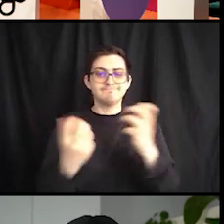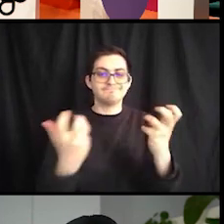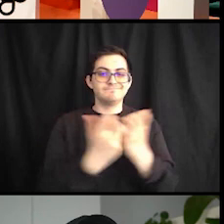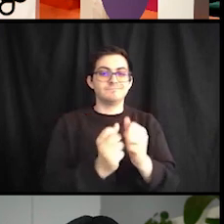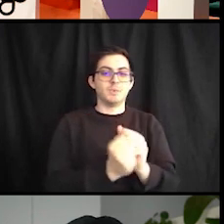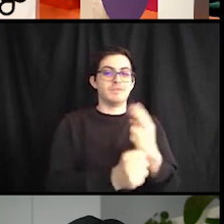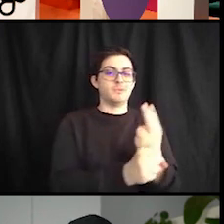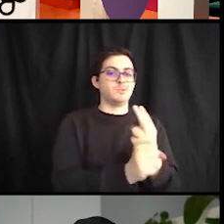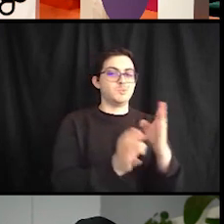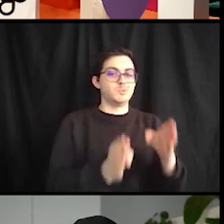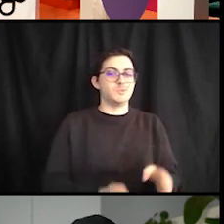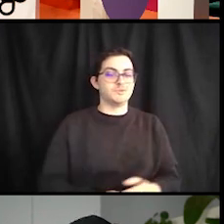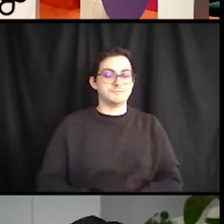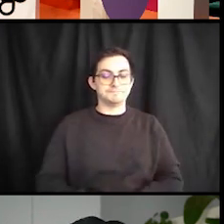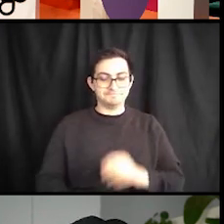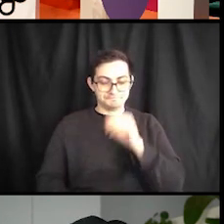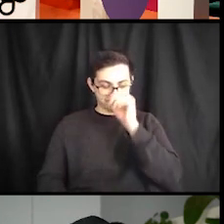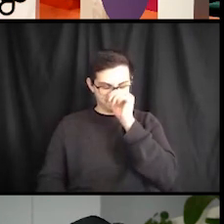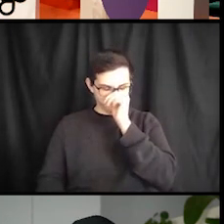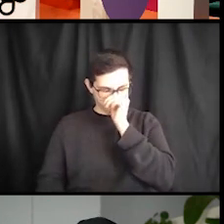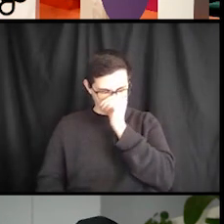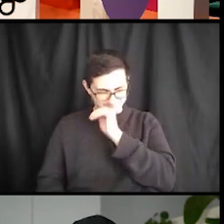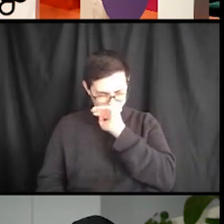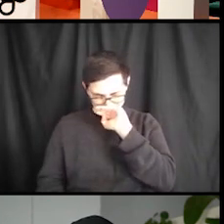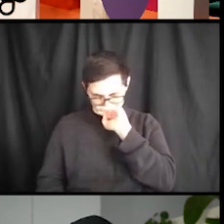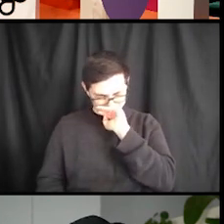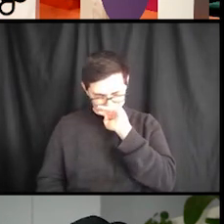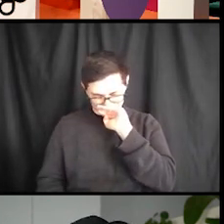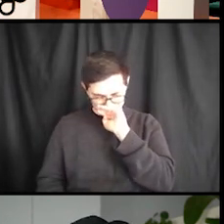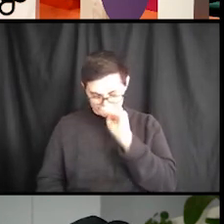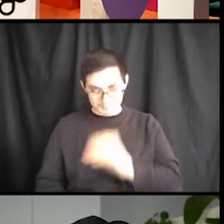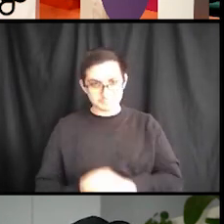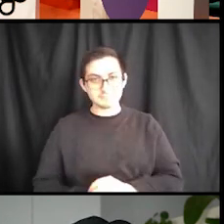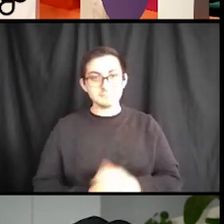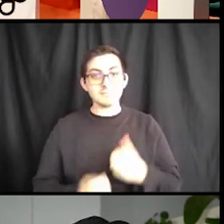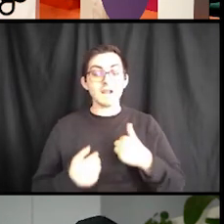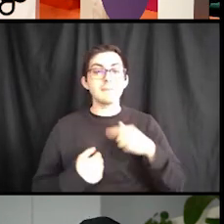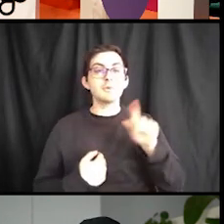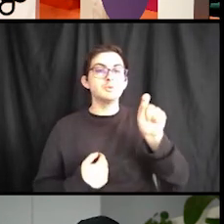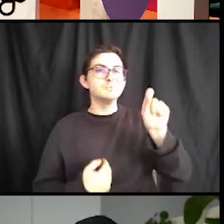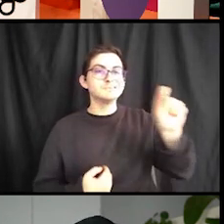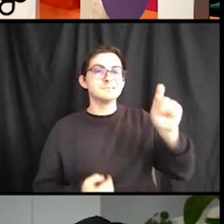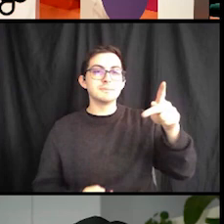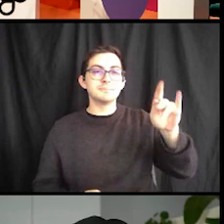So what I'm going to do is I'm going to ping Yuhki in a comment here and he'll